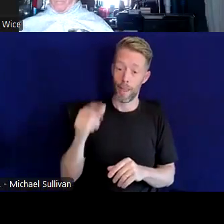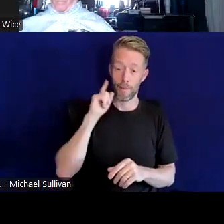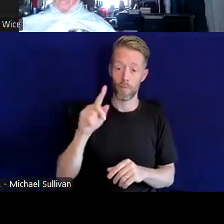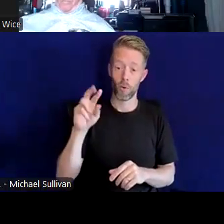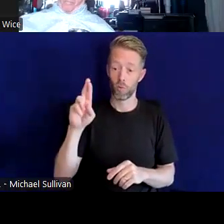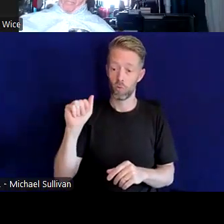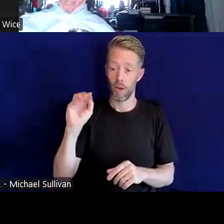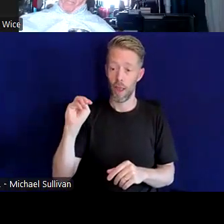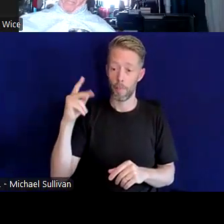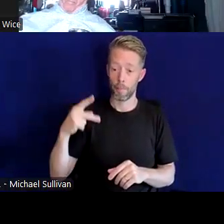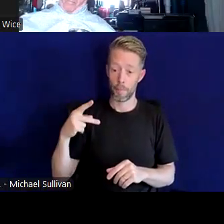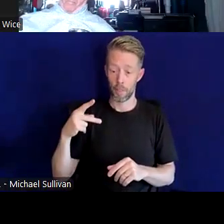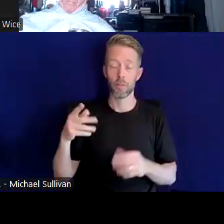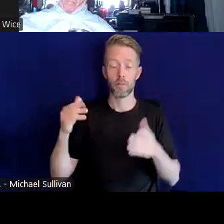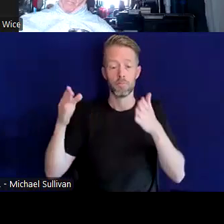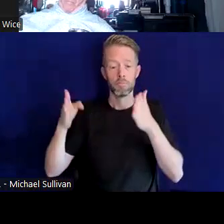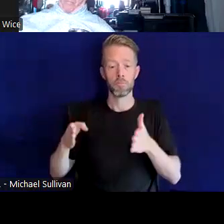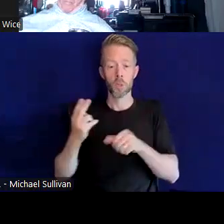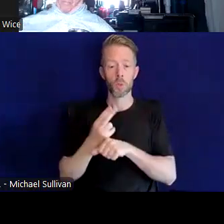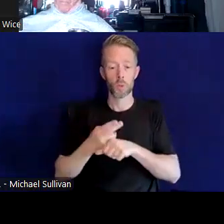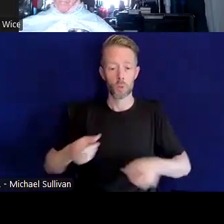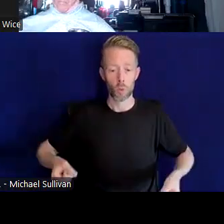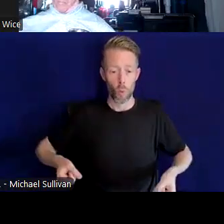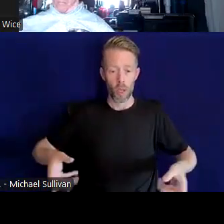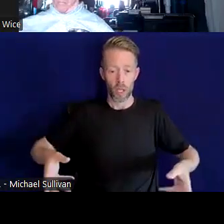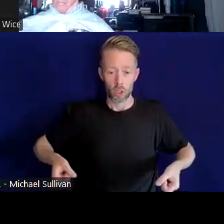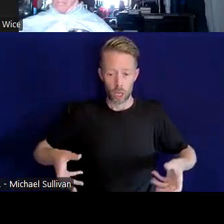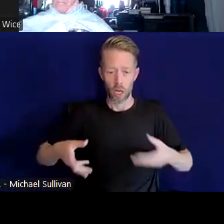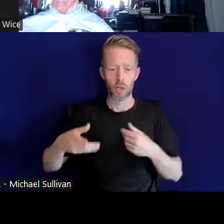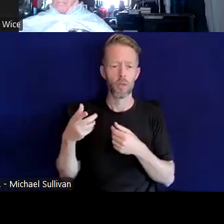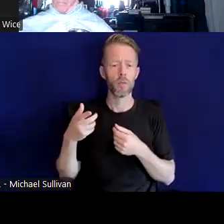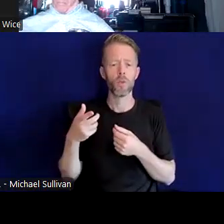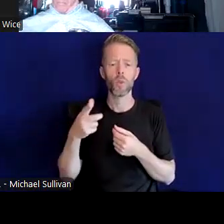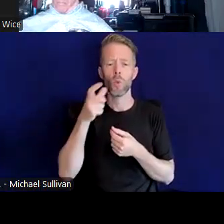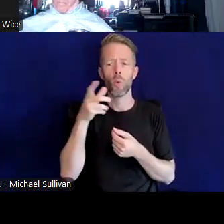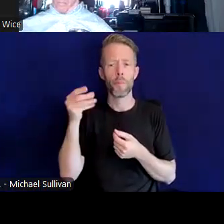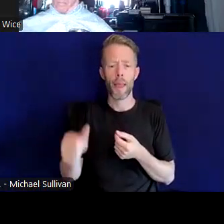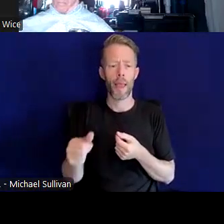somebody is a wheelchair user